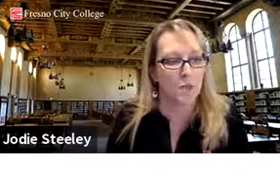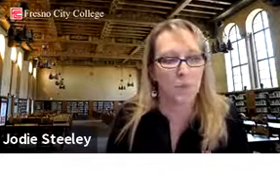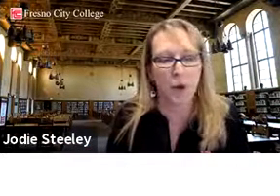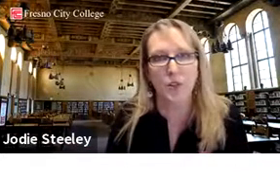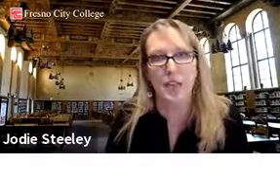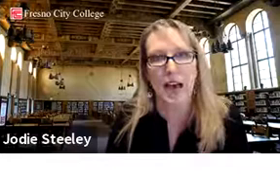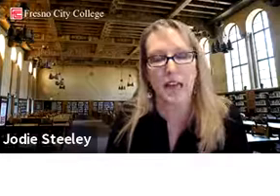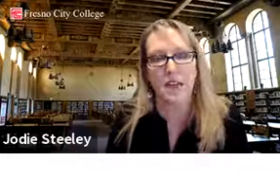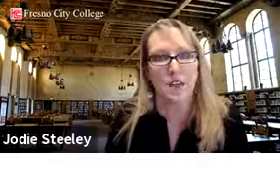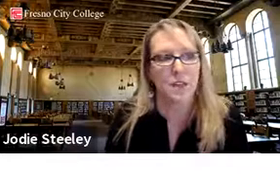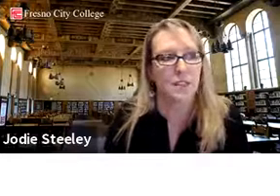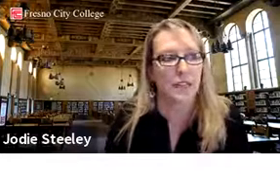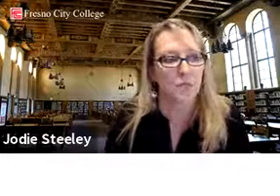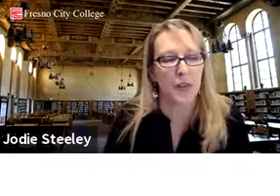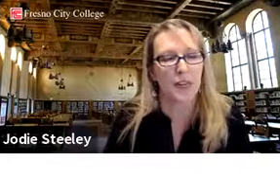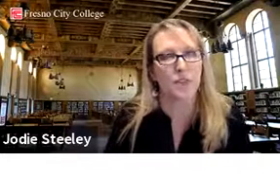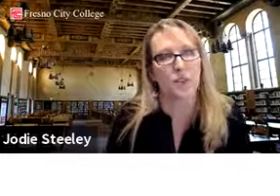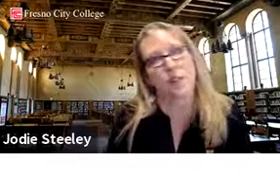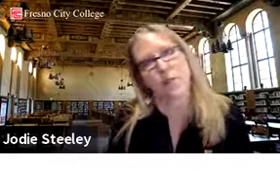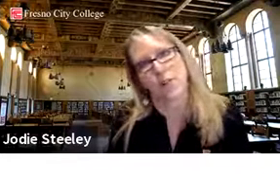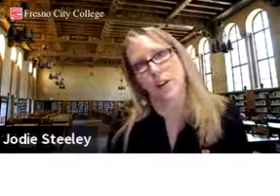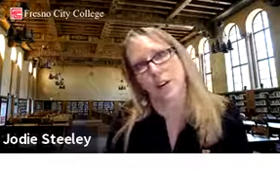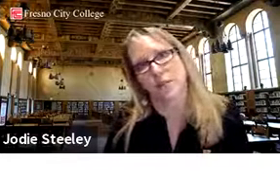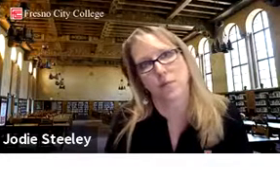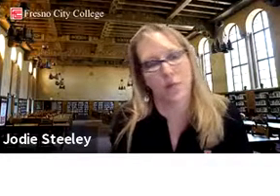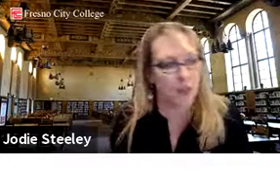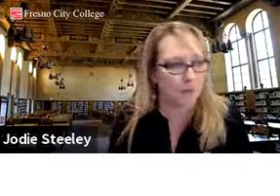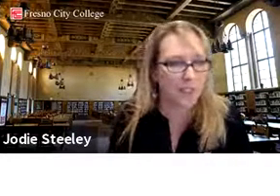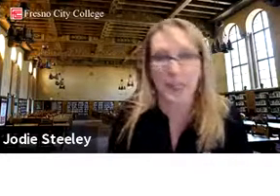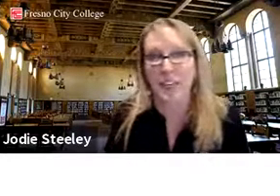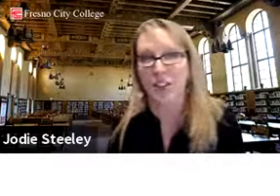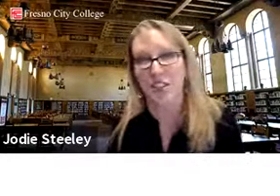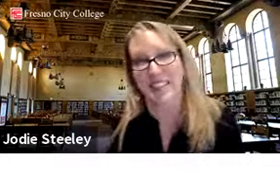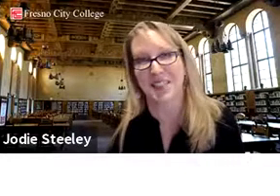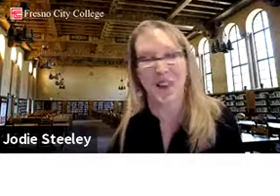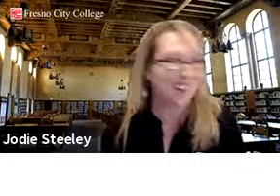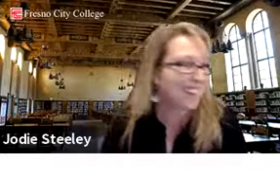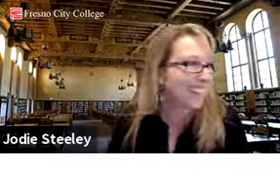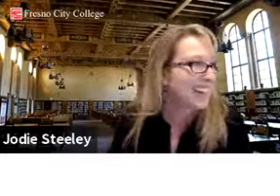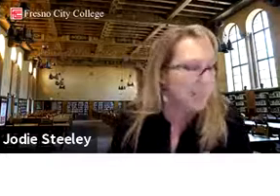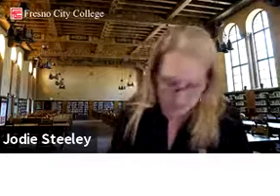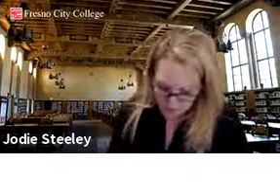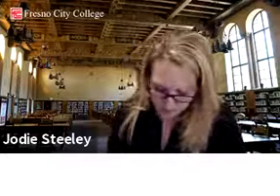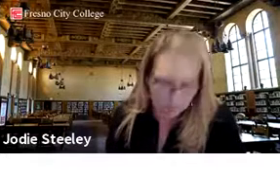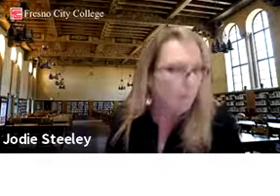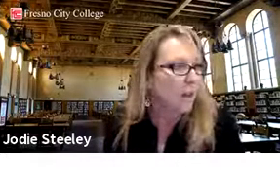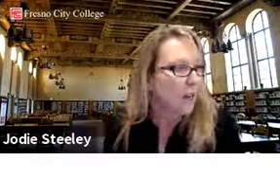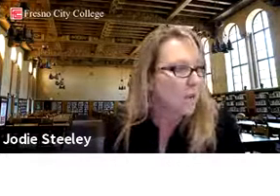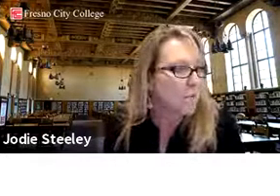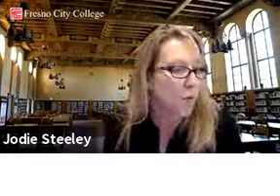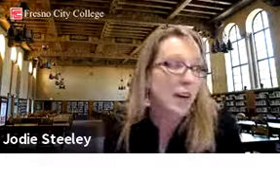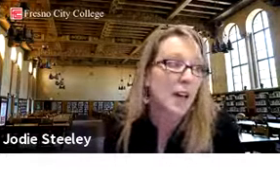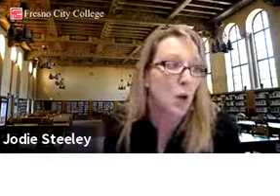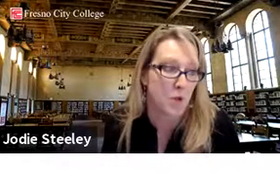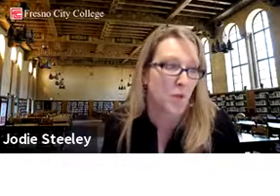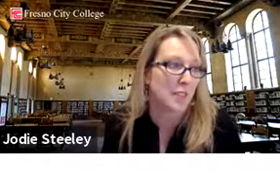impose that sets many students up for failure, because the technology gets in the way. But we're here to help you with the